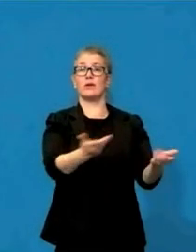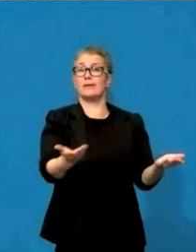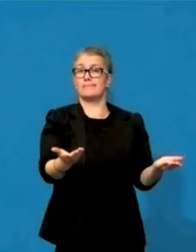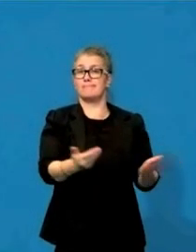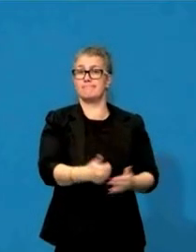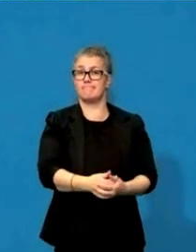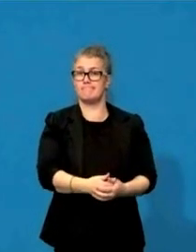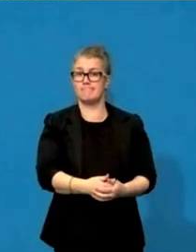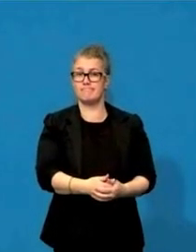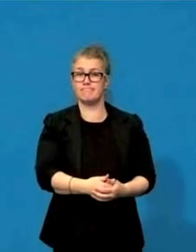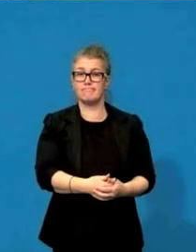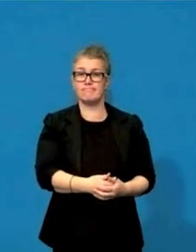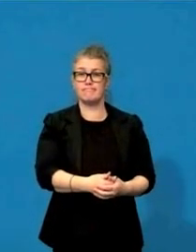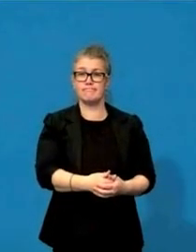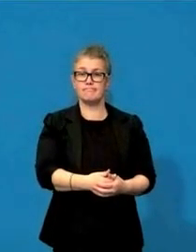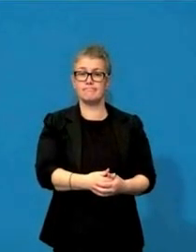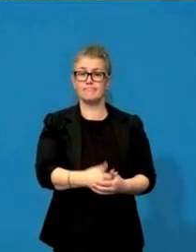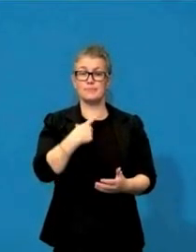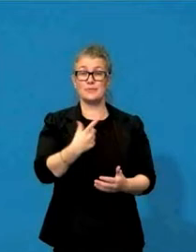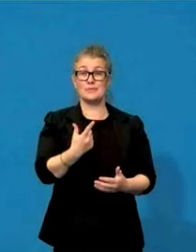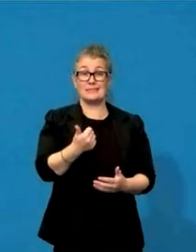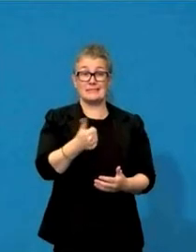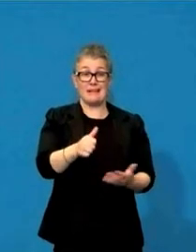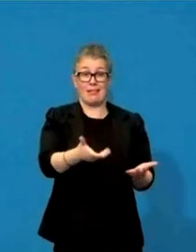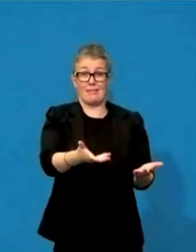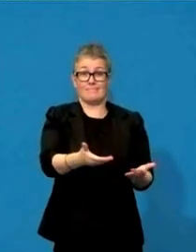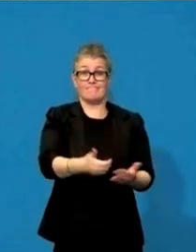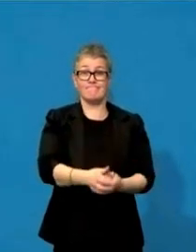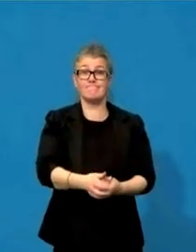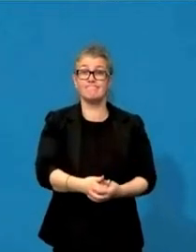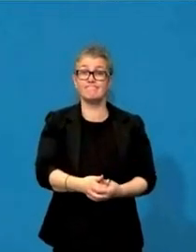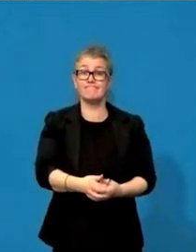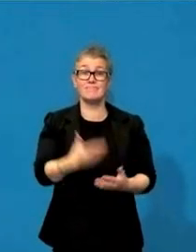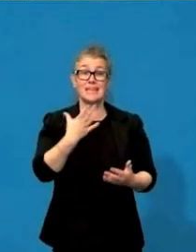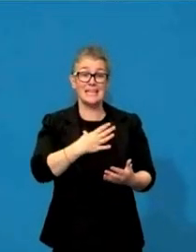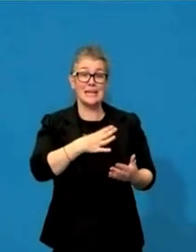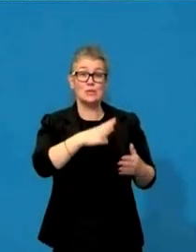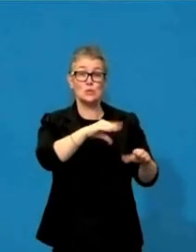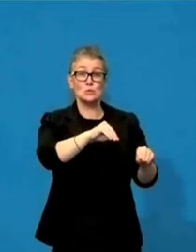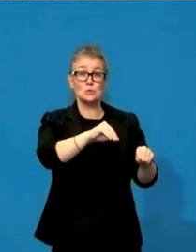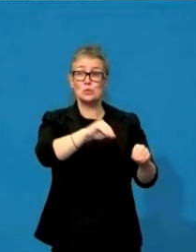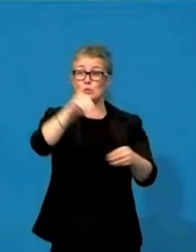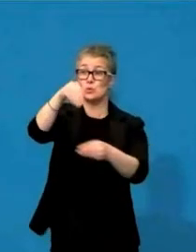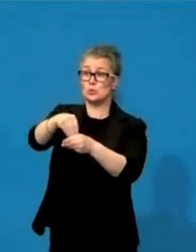still - yeah - needing to be picked up and assessed. And what about now?